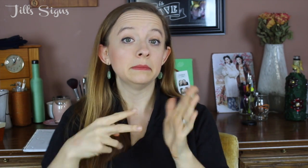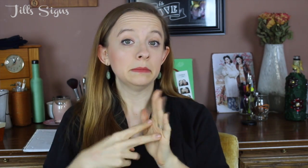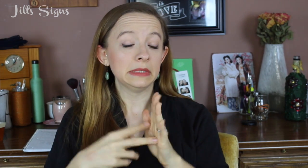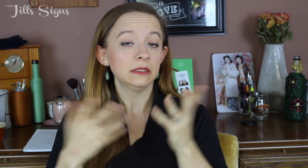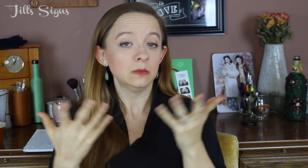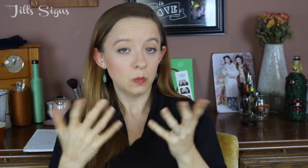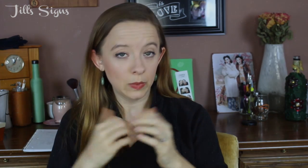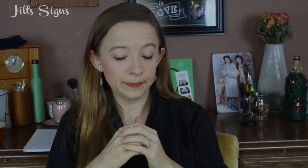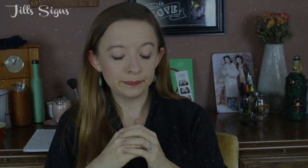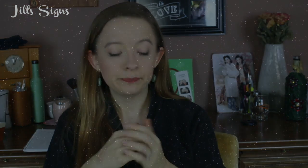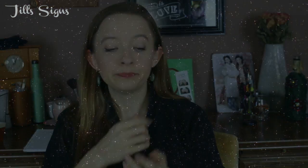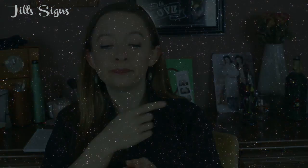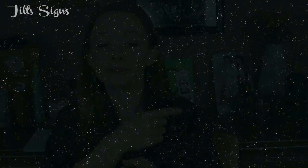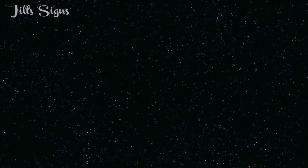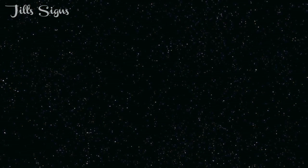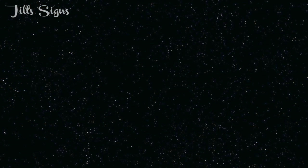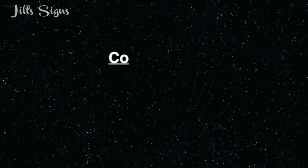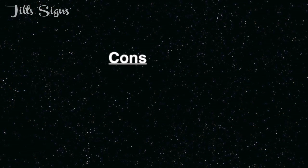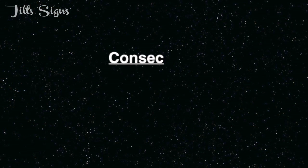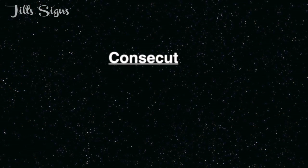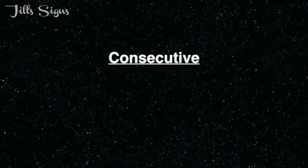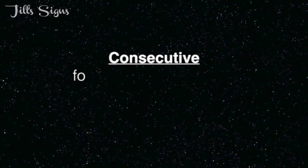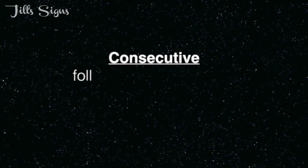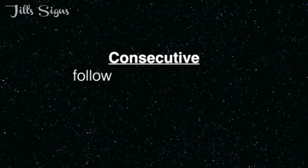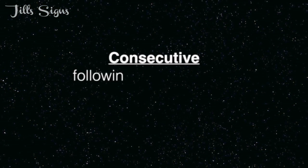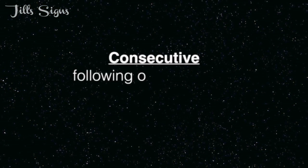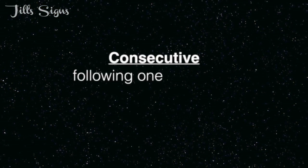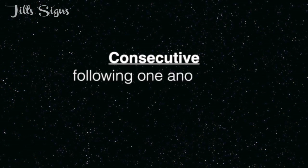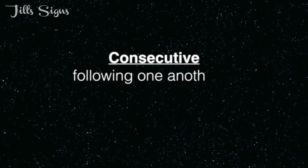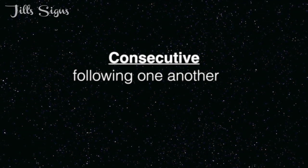That means... (typewriter sounds)